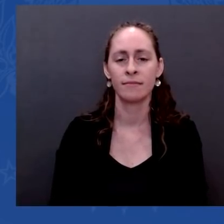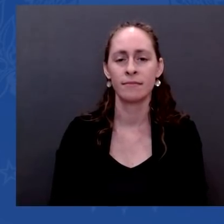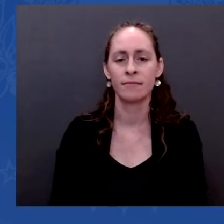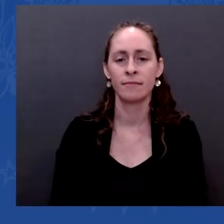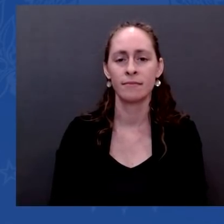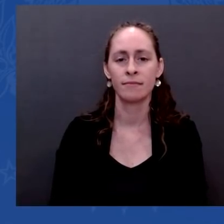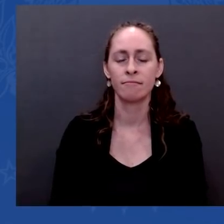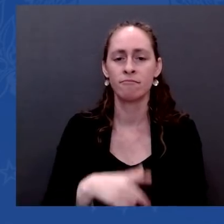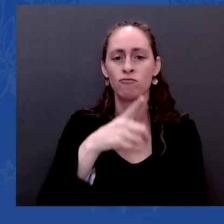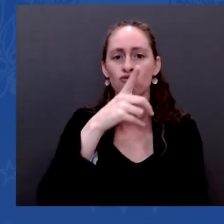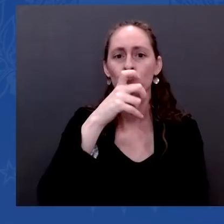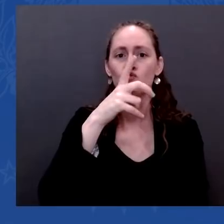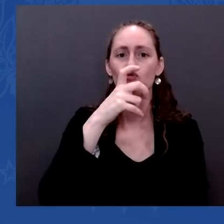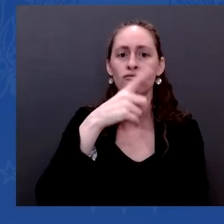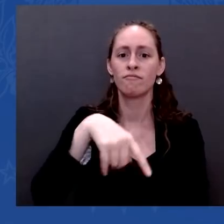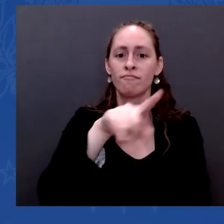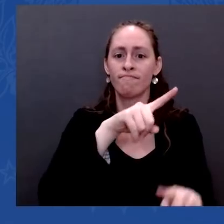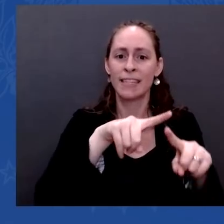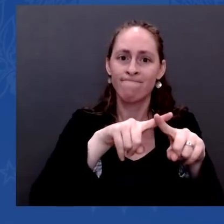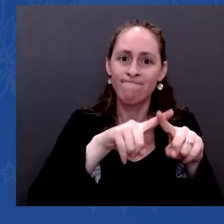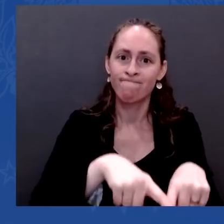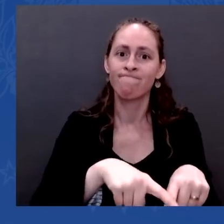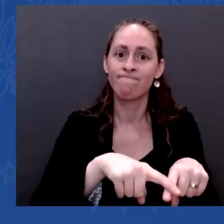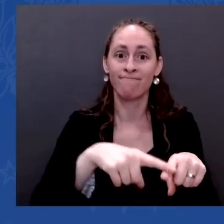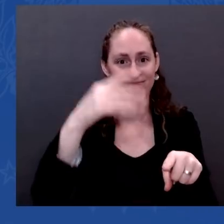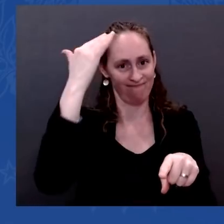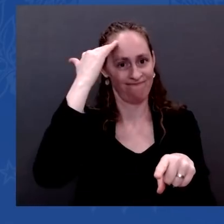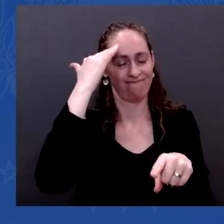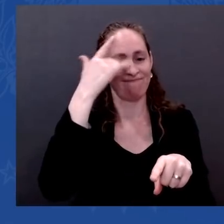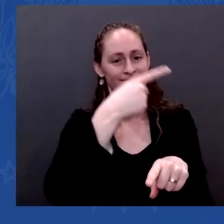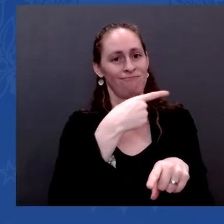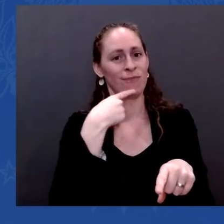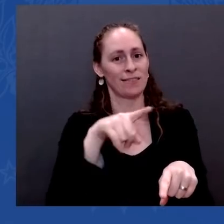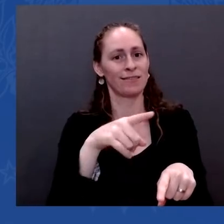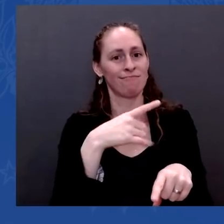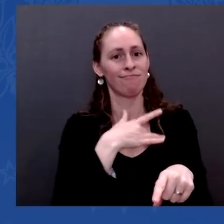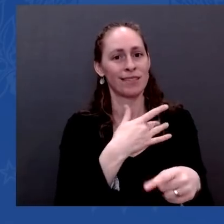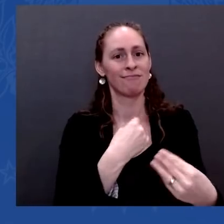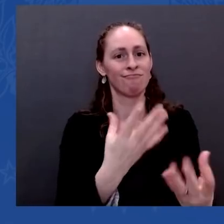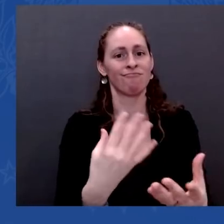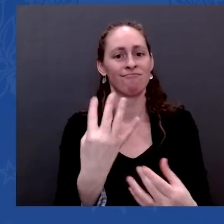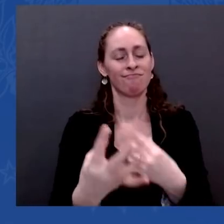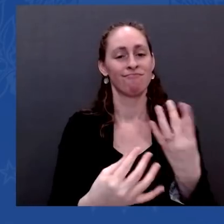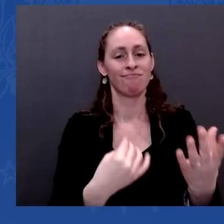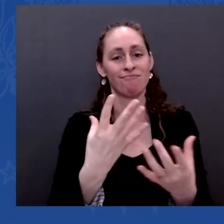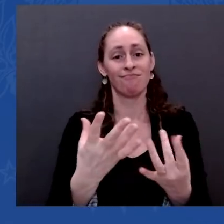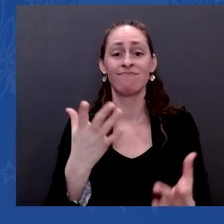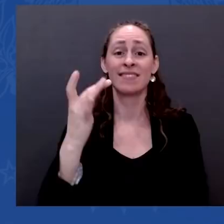Concerning a long-term perspective, I already outlined what this is about. We will modernize our economy.